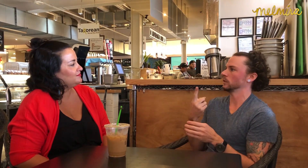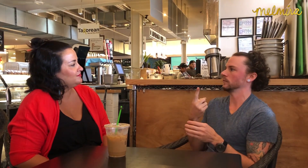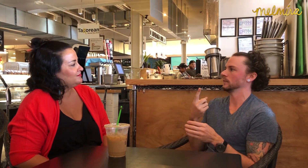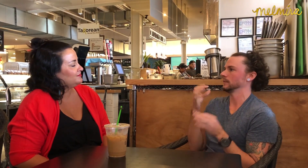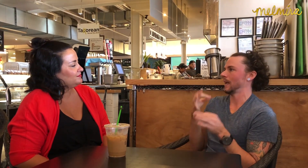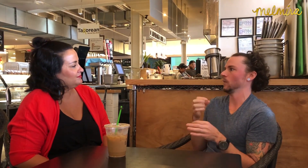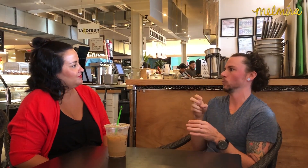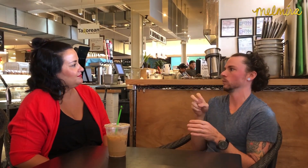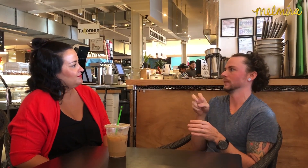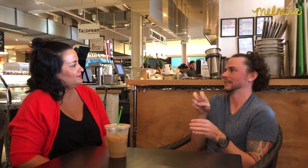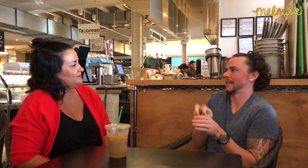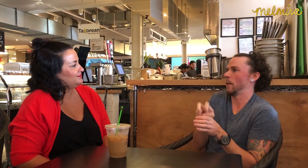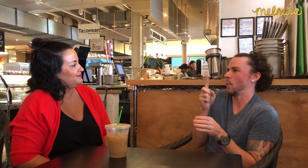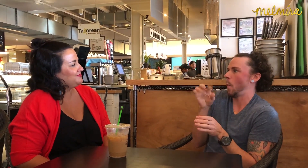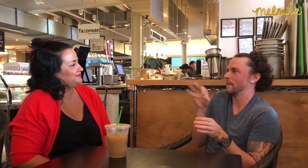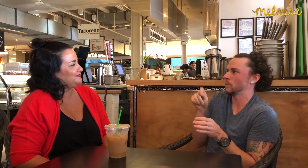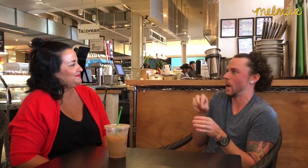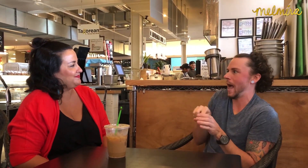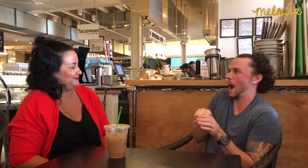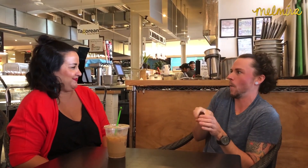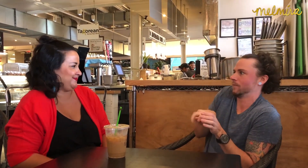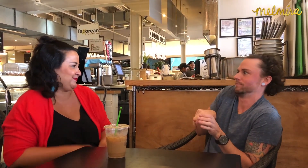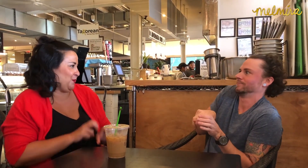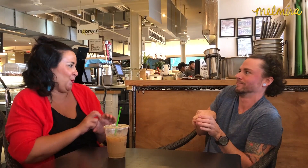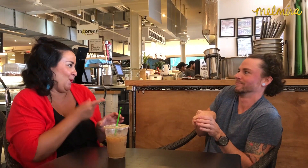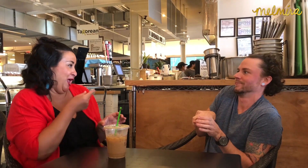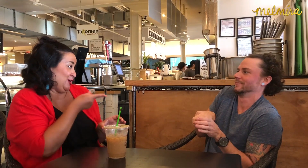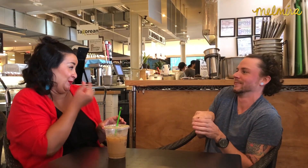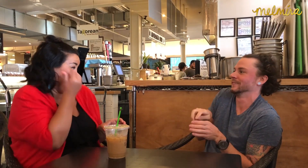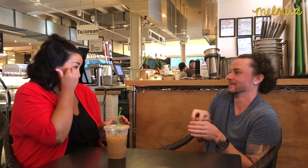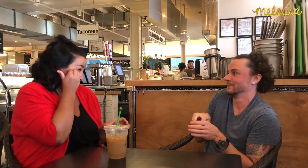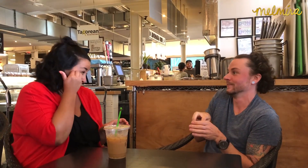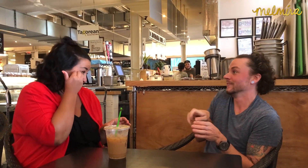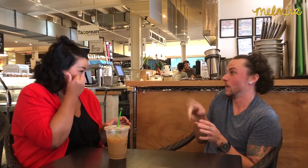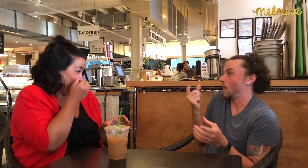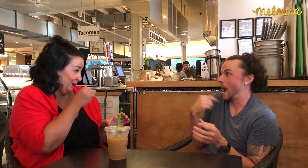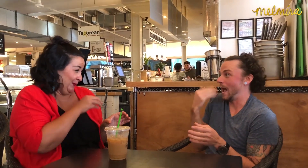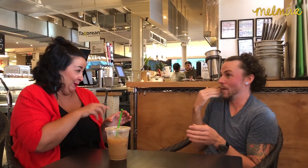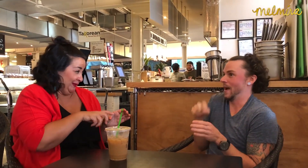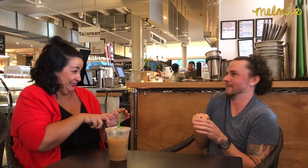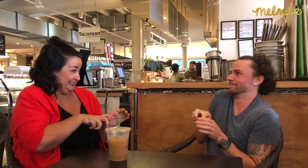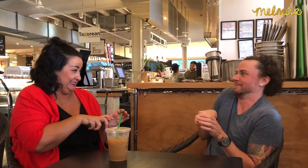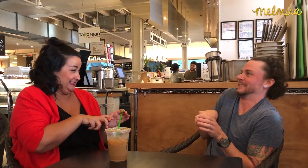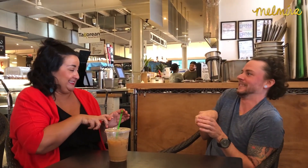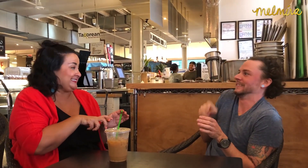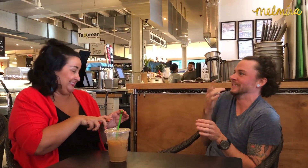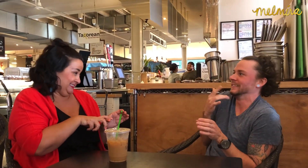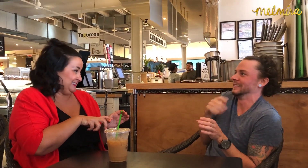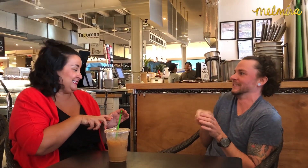I just decided to take one foot out of the box... With what you know. It was with what I knew.